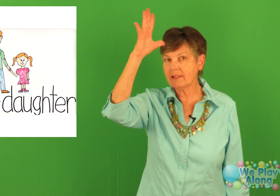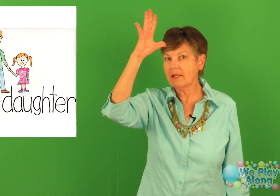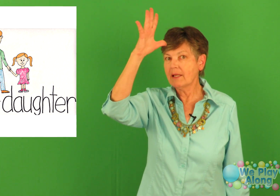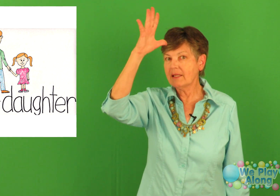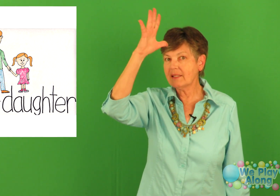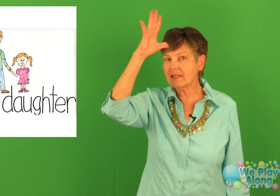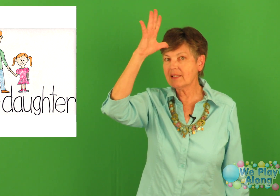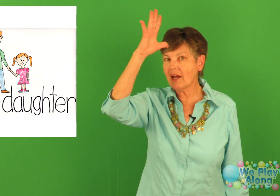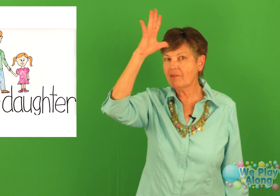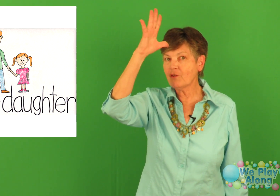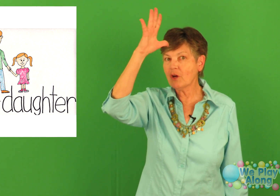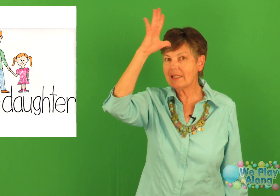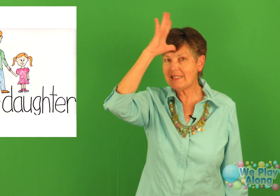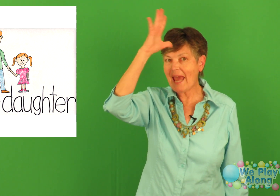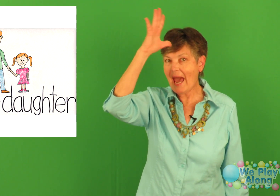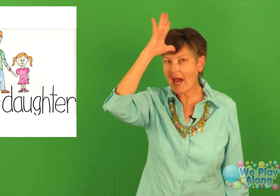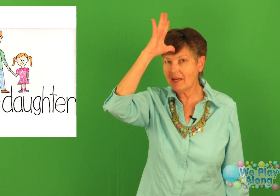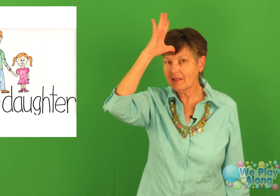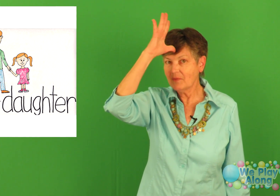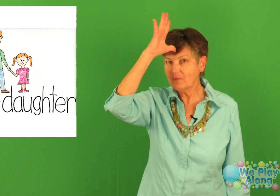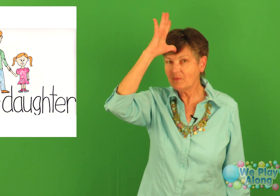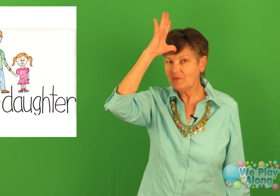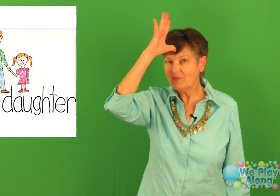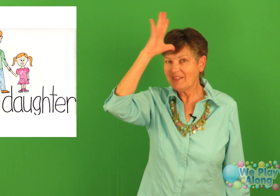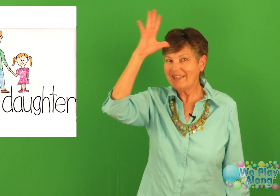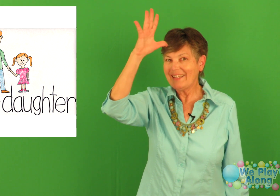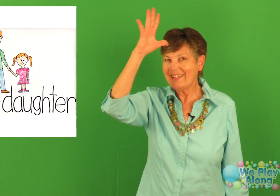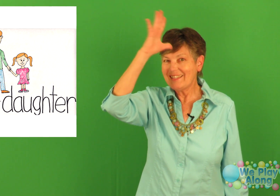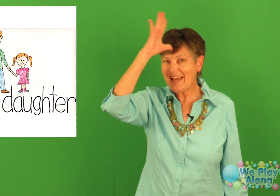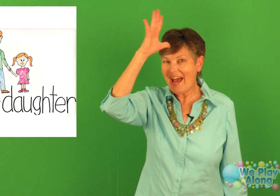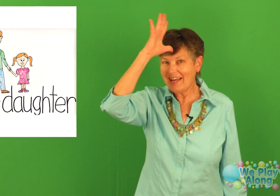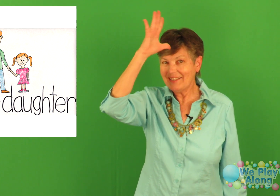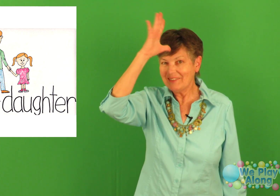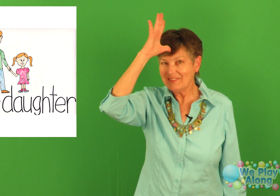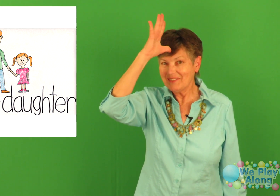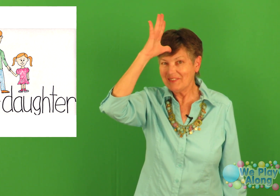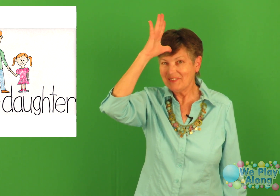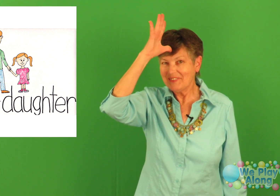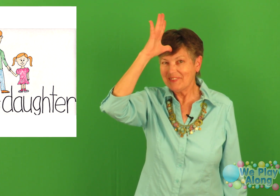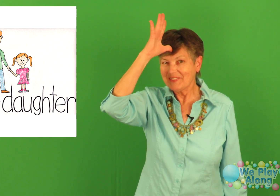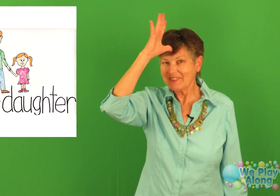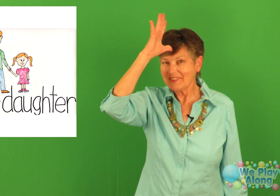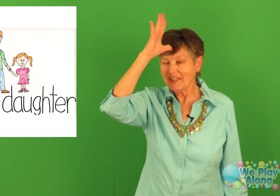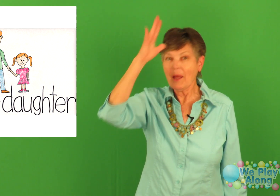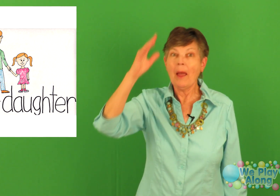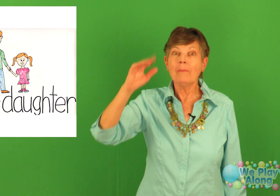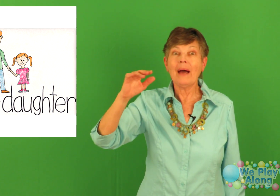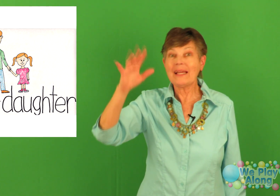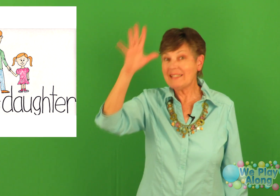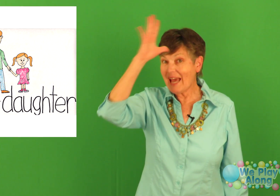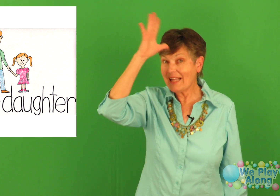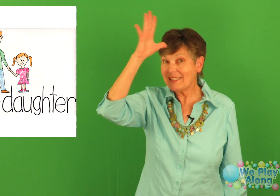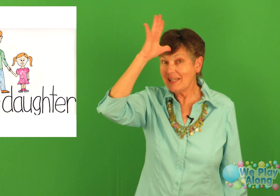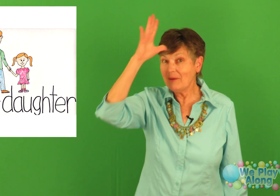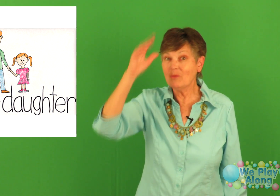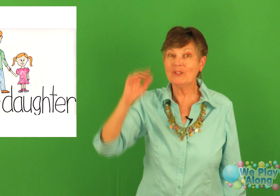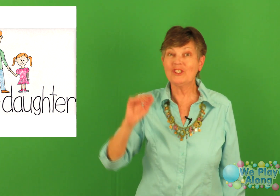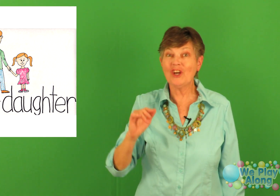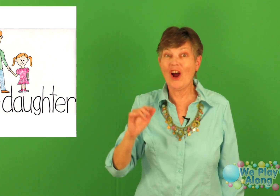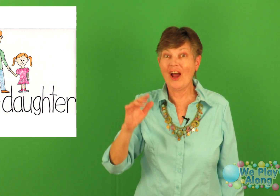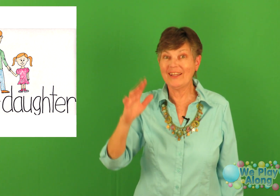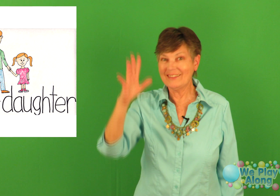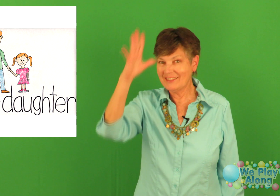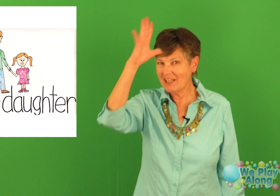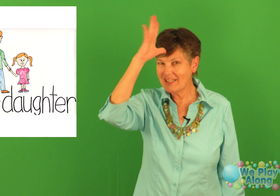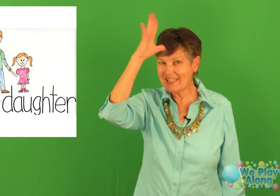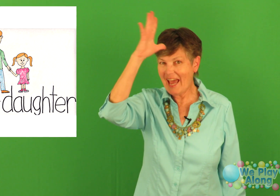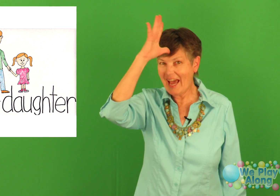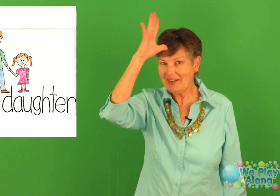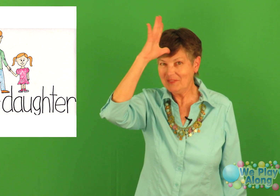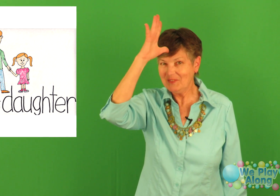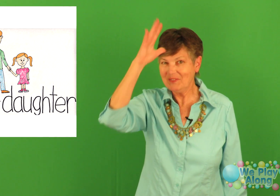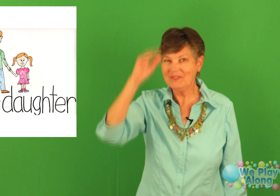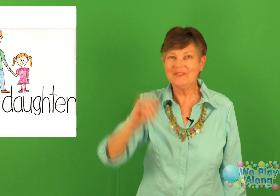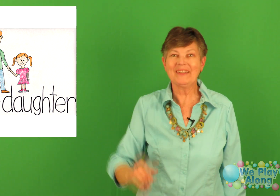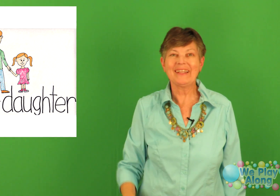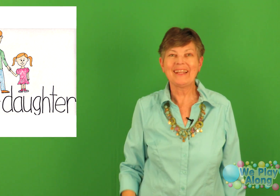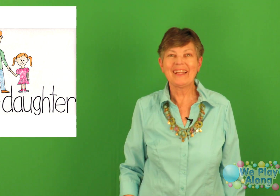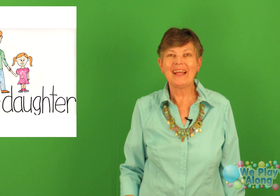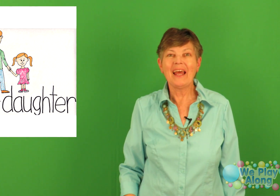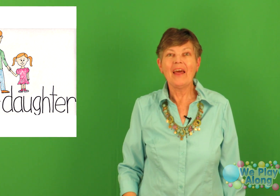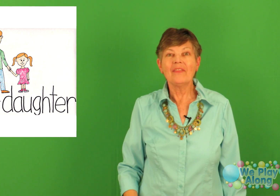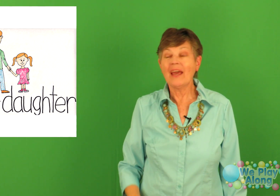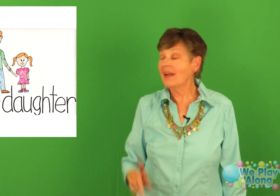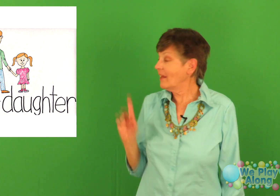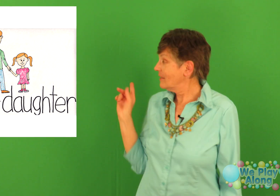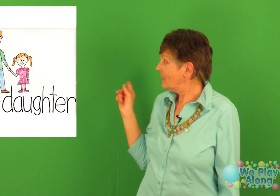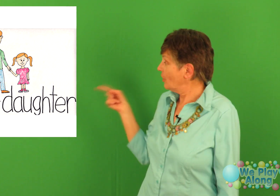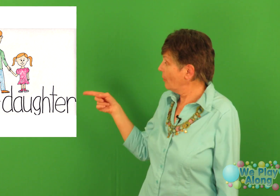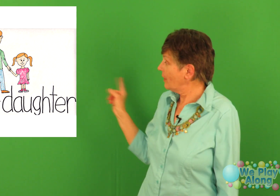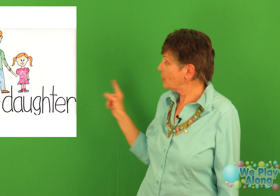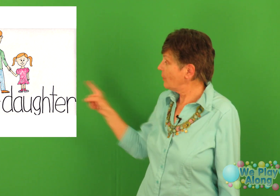this is a sign for dad dad my dad's name was John dad then and seeing our picture